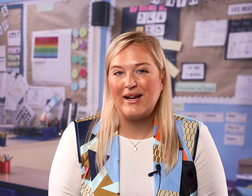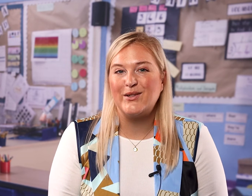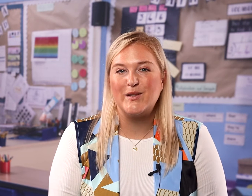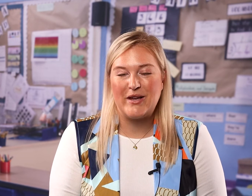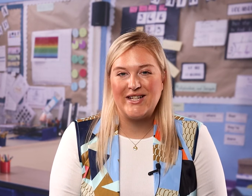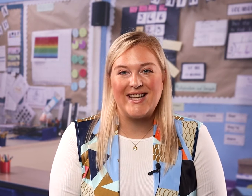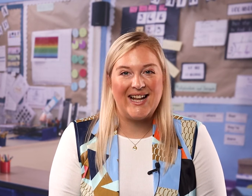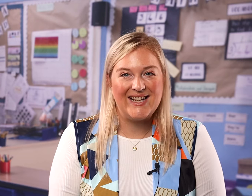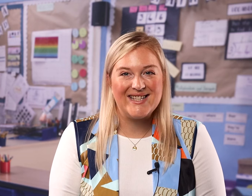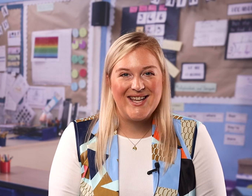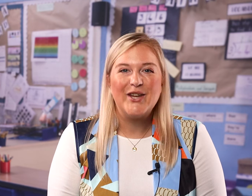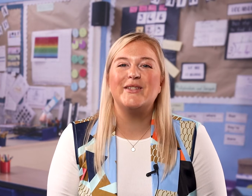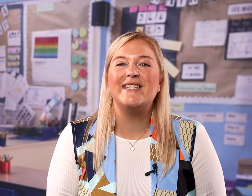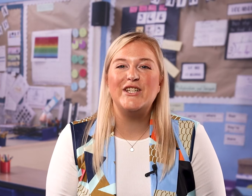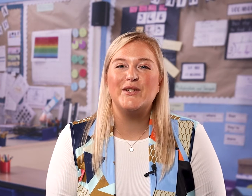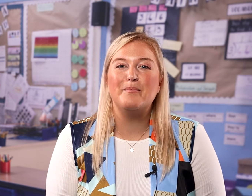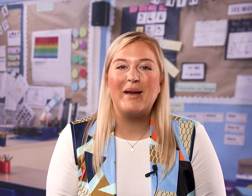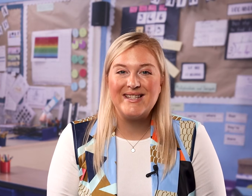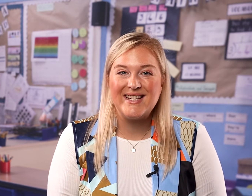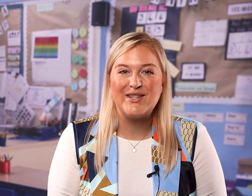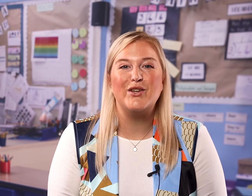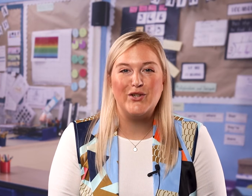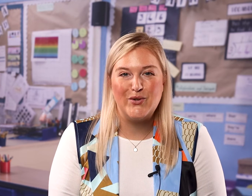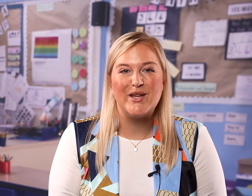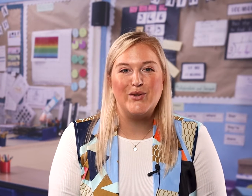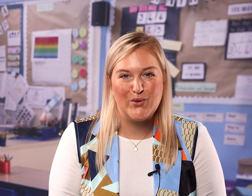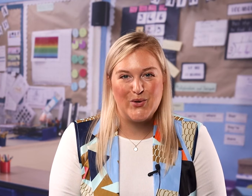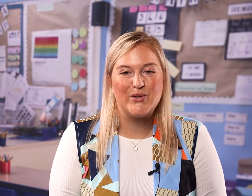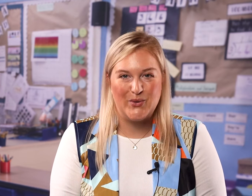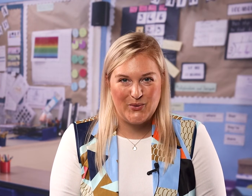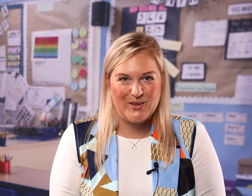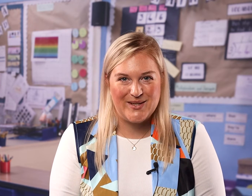and Makaton Specialist Alex, who is going to teach you some basics that you can use in your schools.